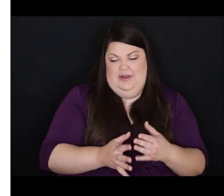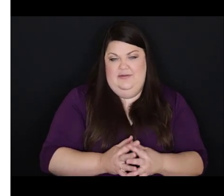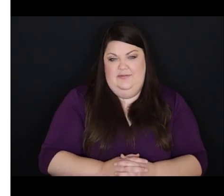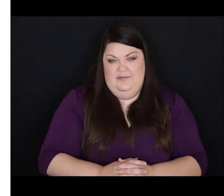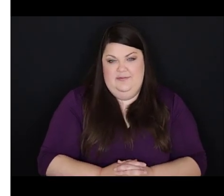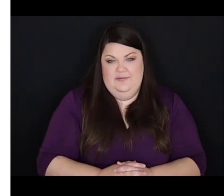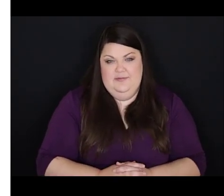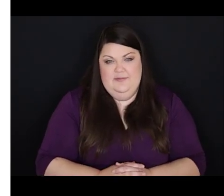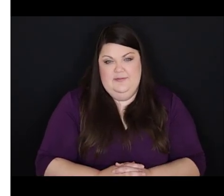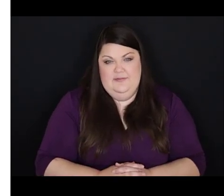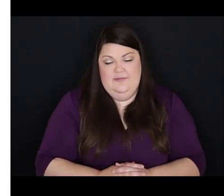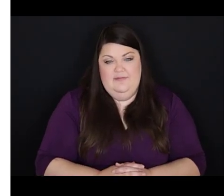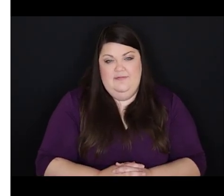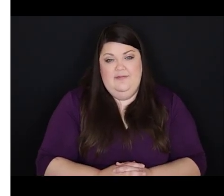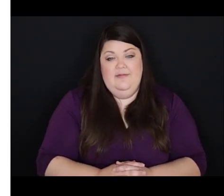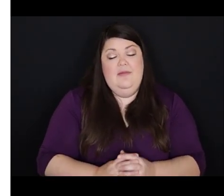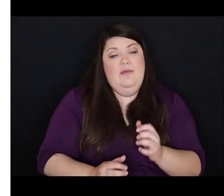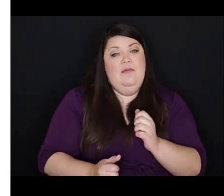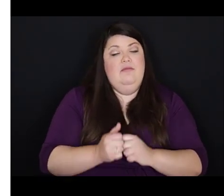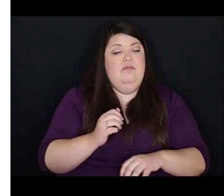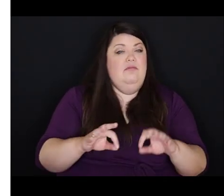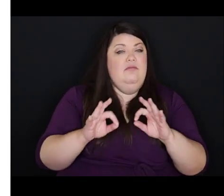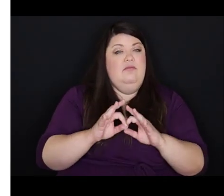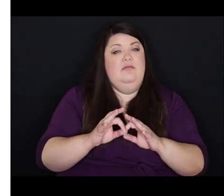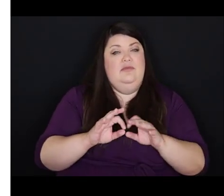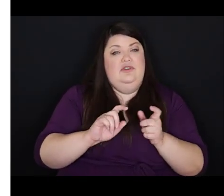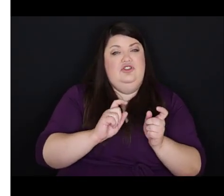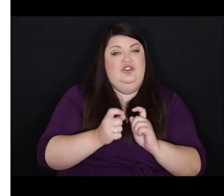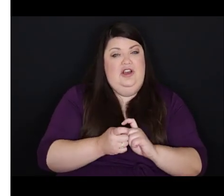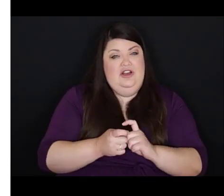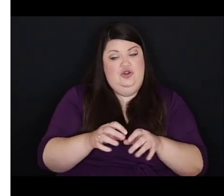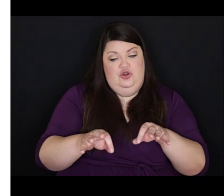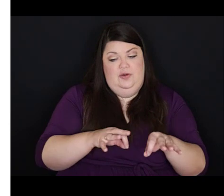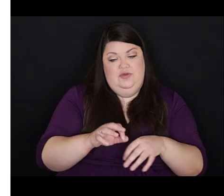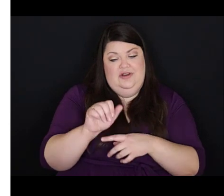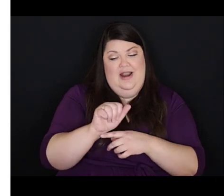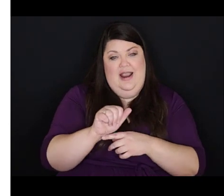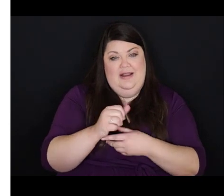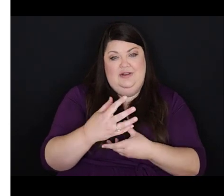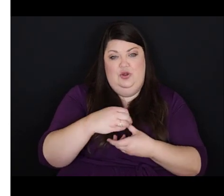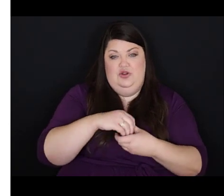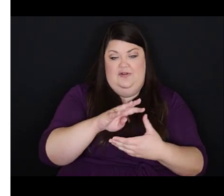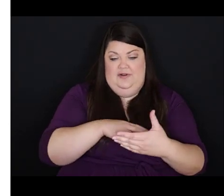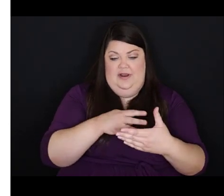The most significant change to Description (a) is the inclusion of a table to identify the